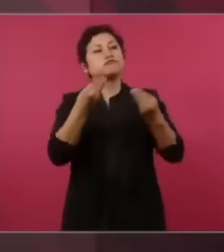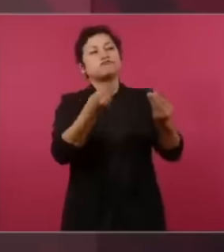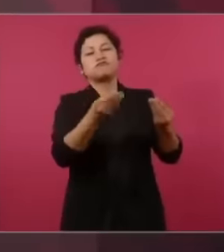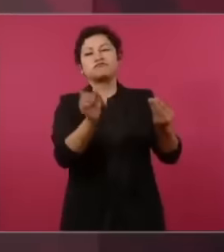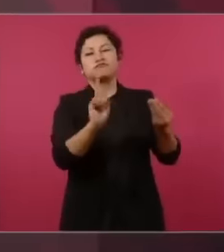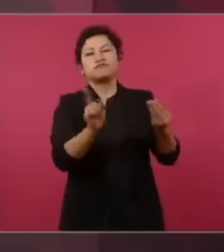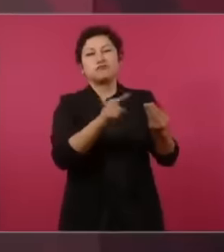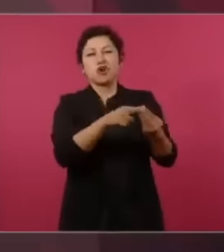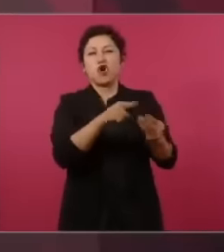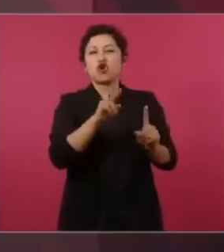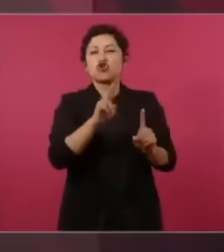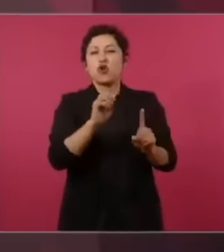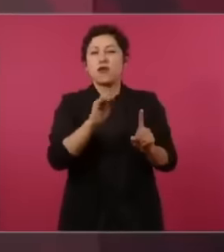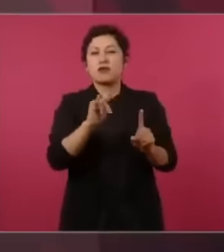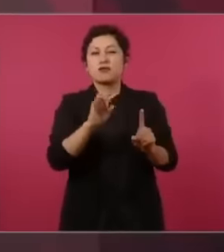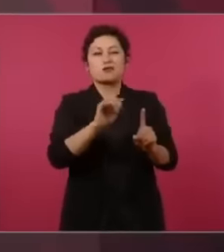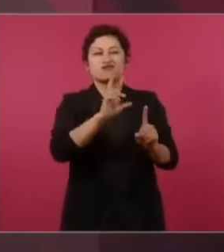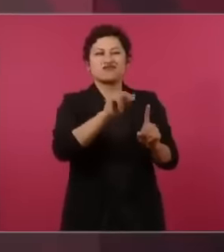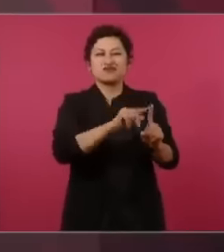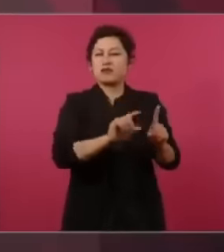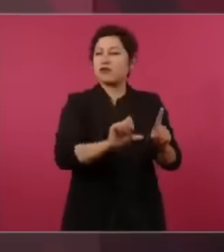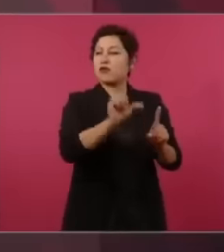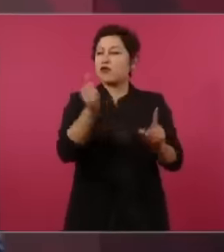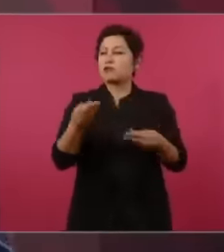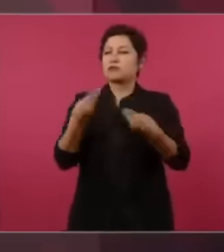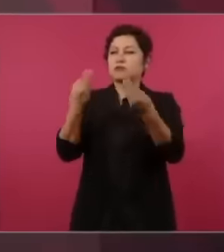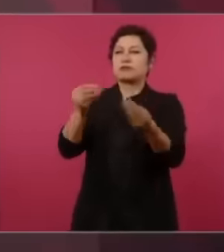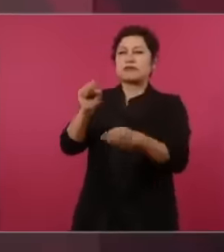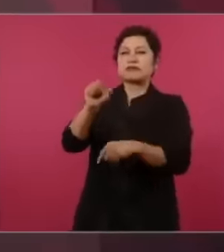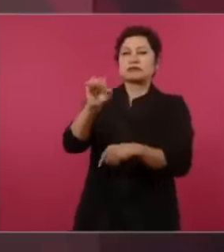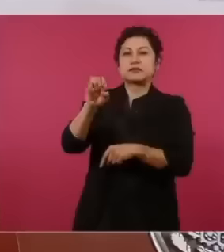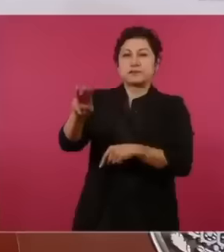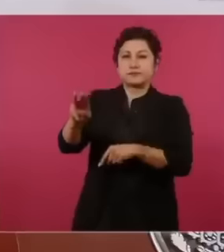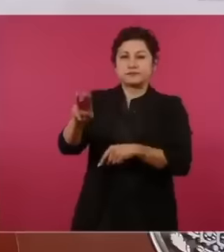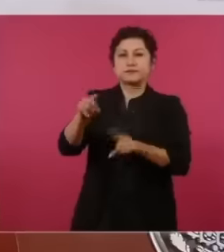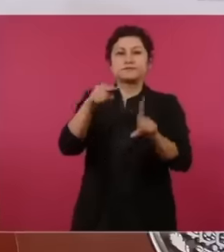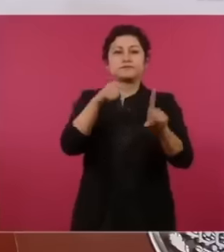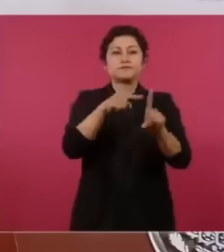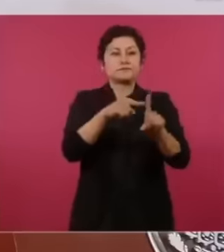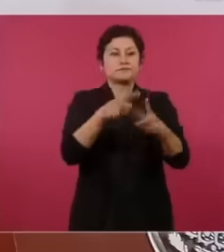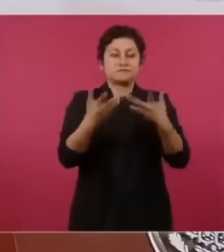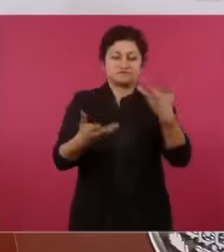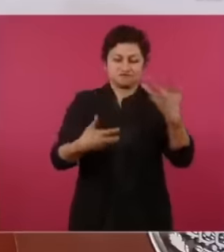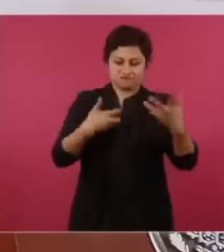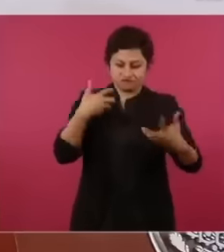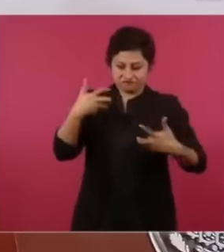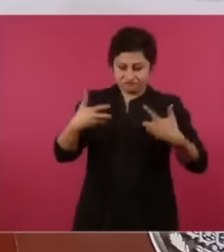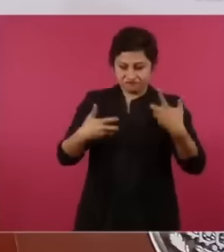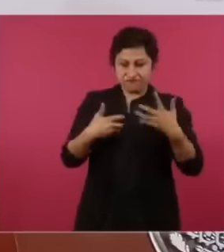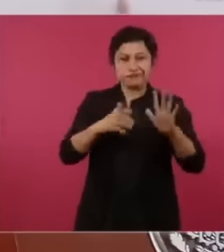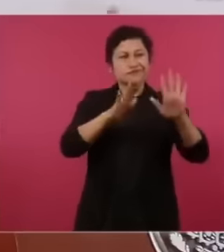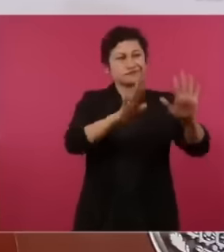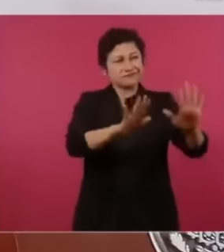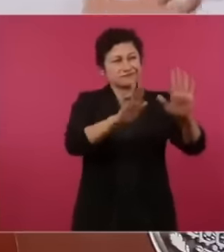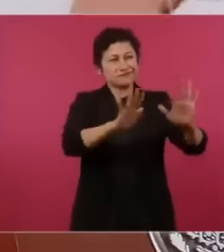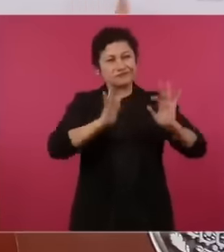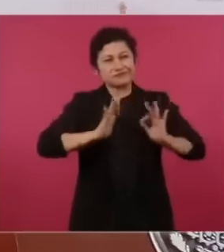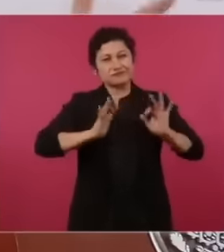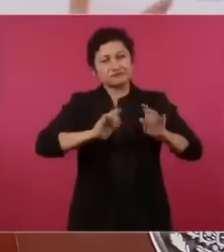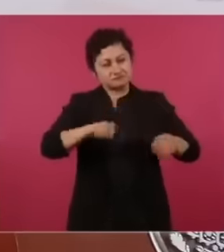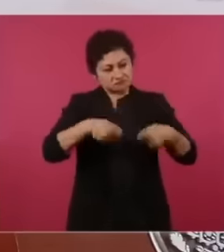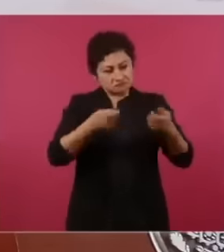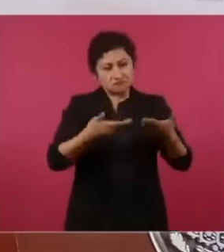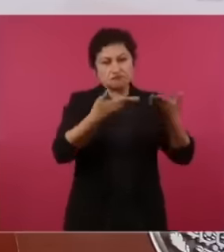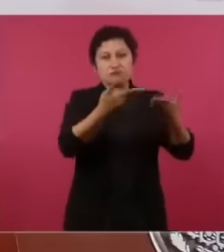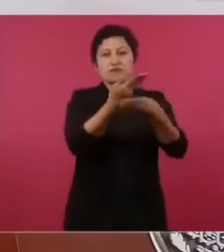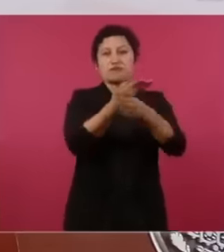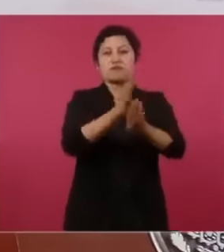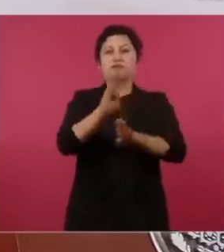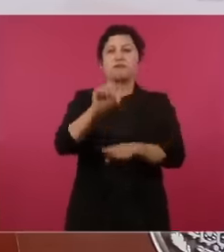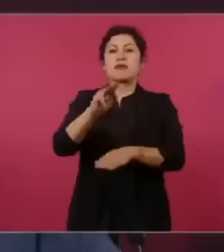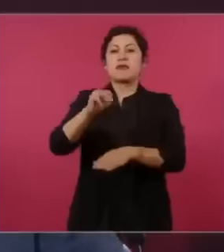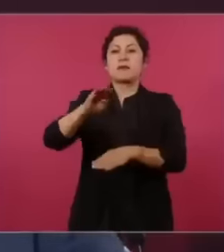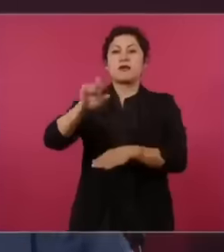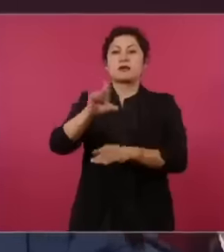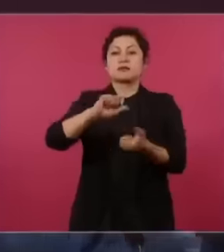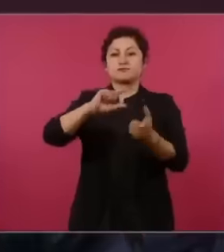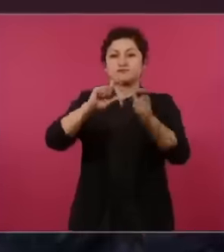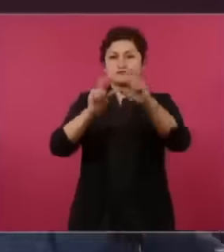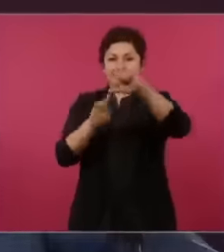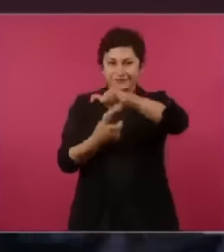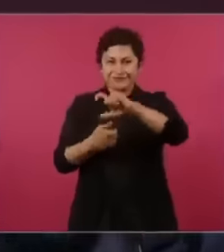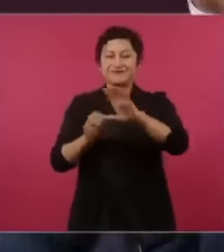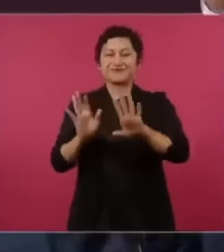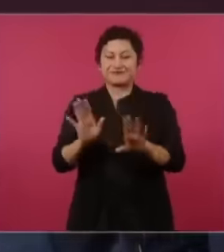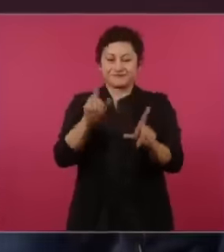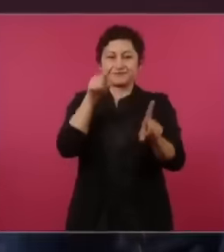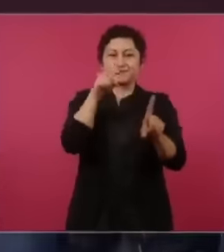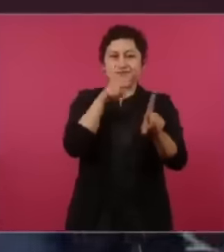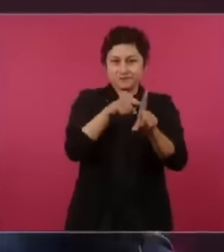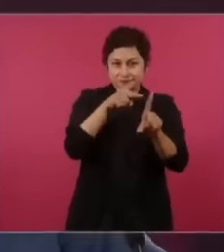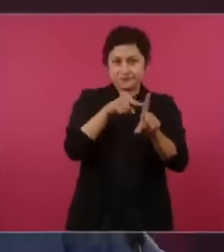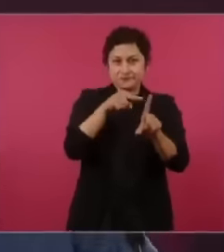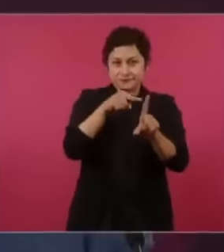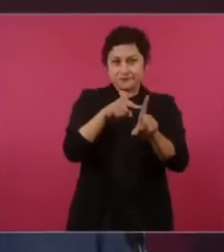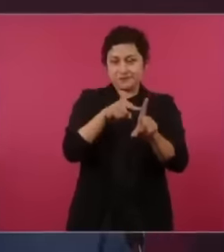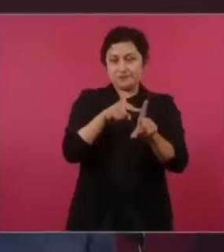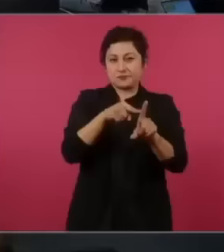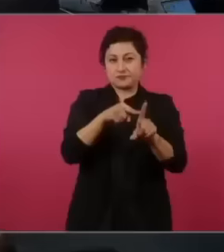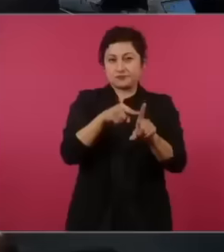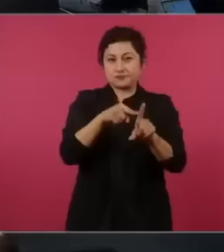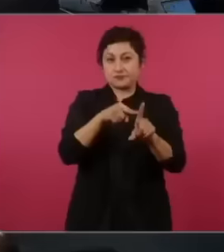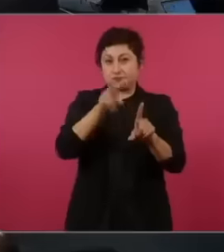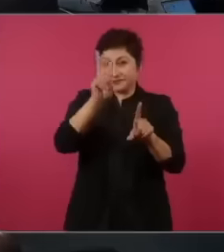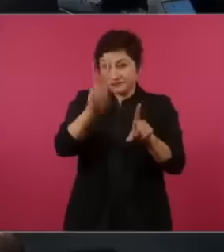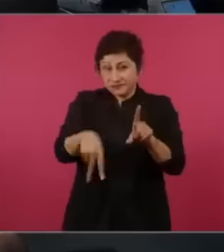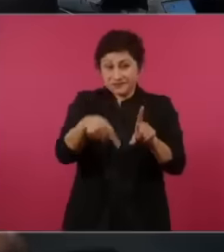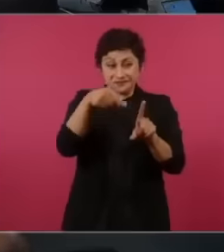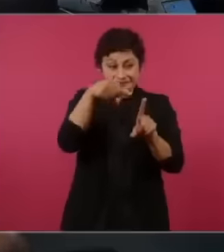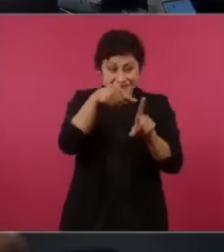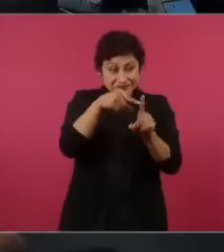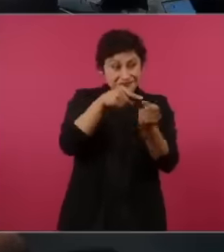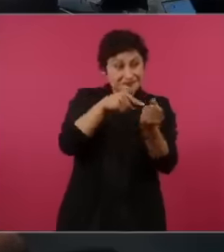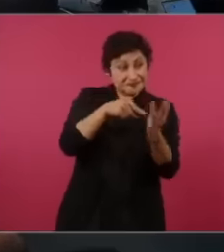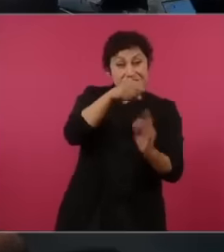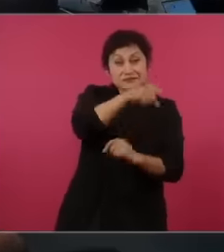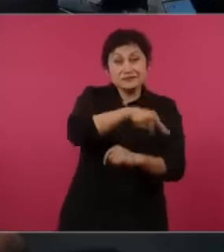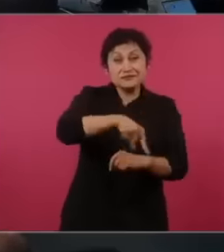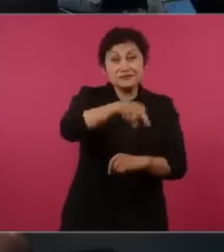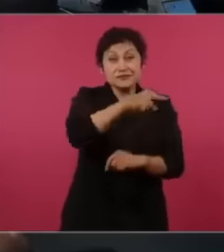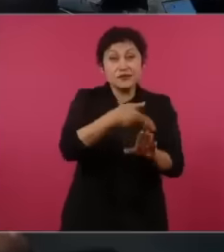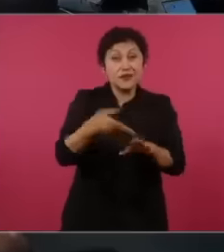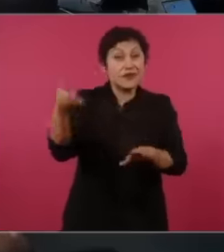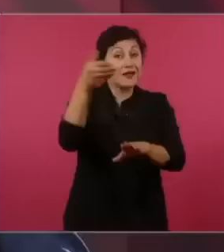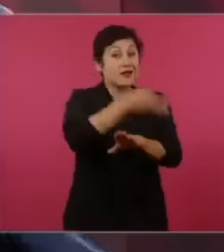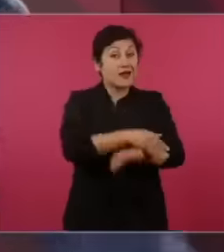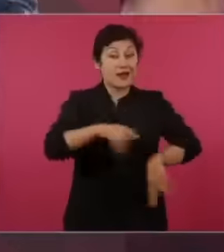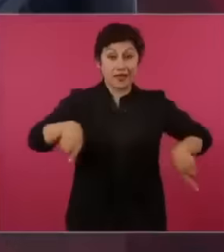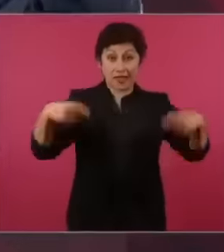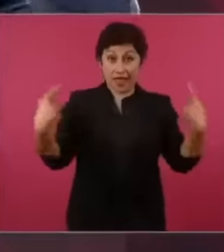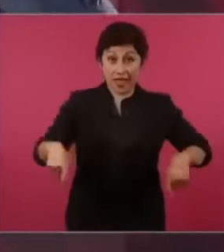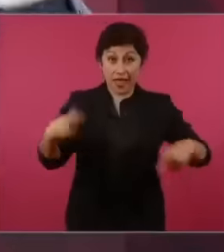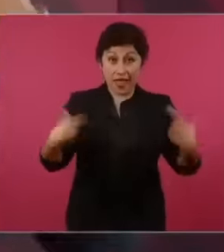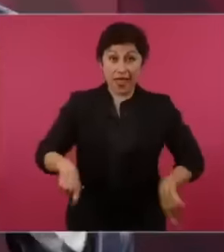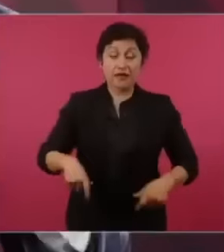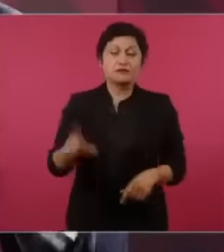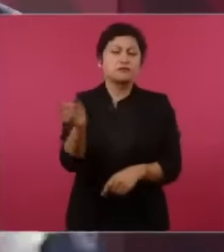bamex and it arose because they were not rich or they were not rich it was a new breed of rich